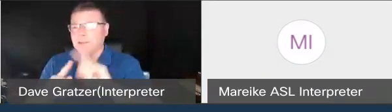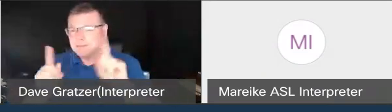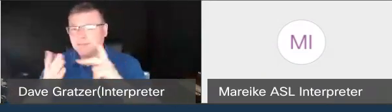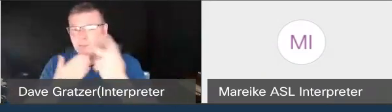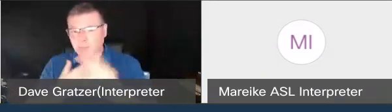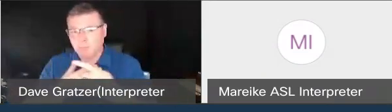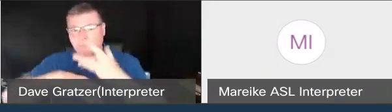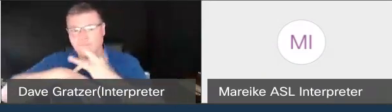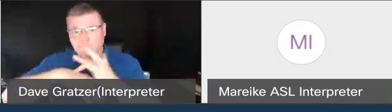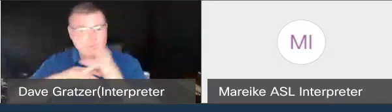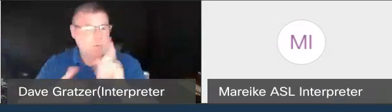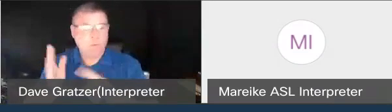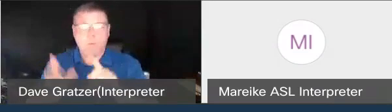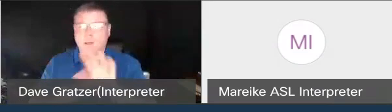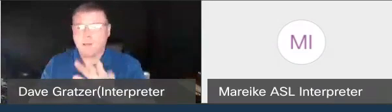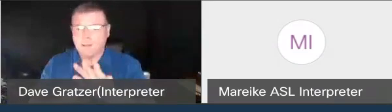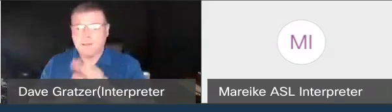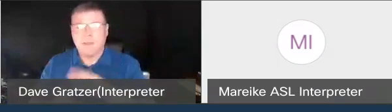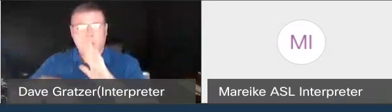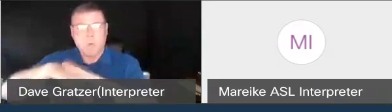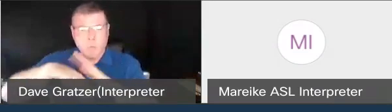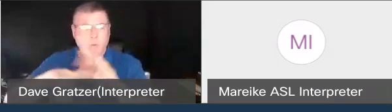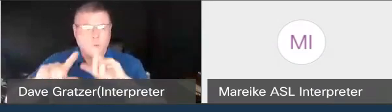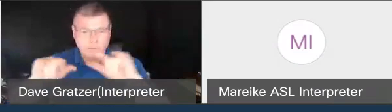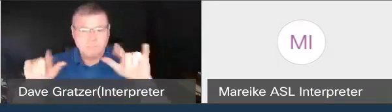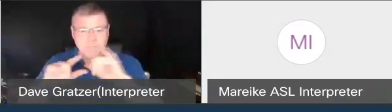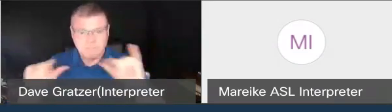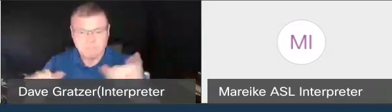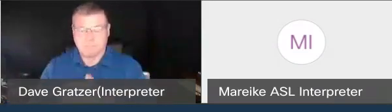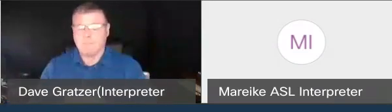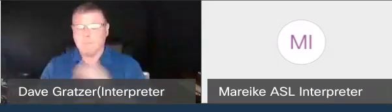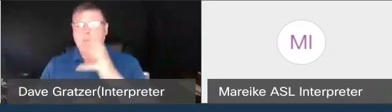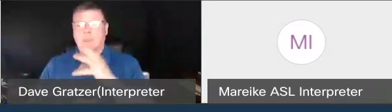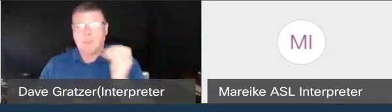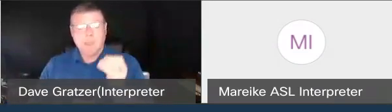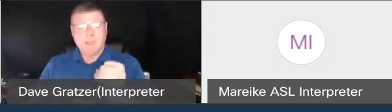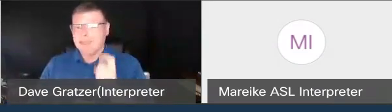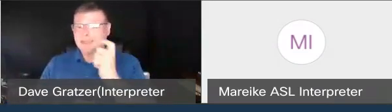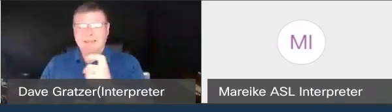what are this individual's warrant statuses, et cetera. Um, and, you know, it gives a great opportunity